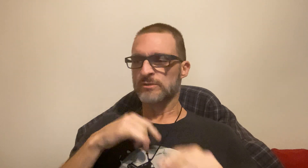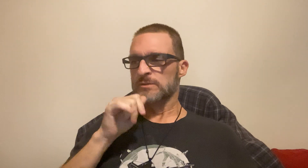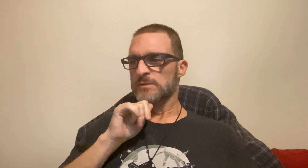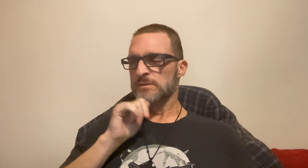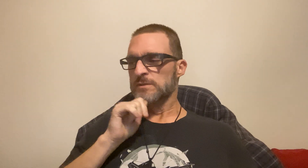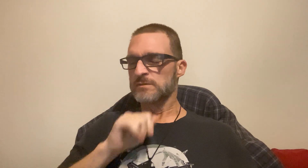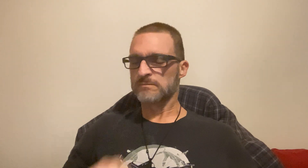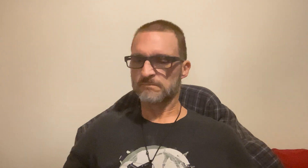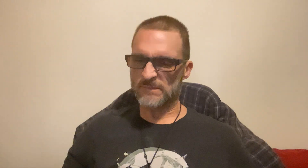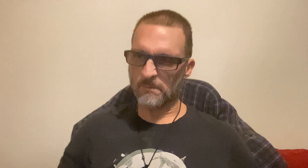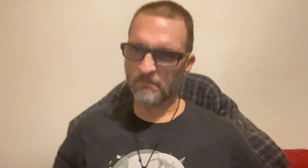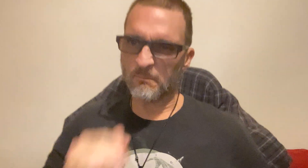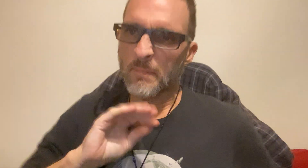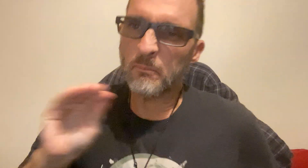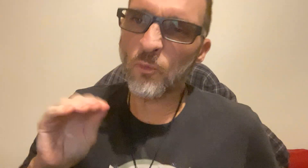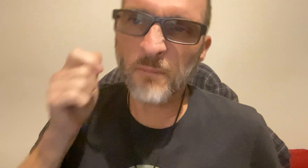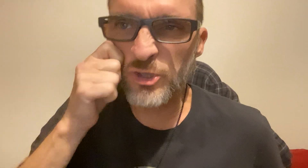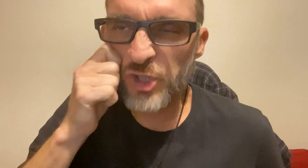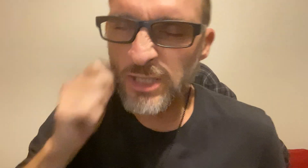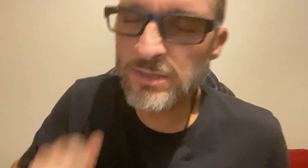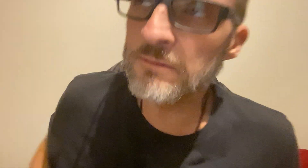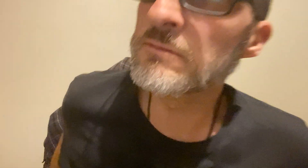it's painful and I have to deal with it.